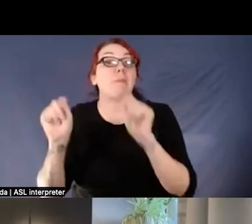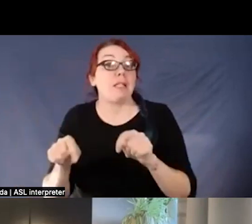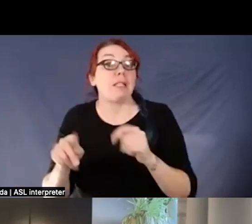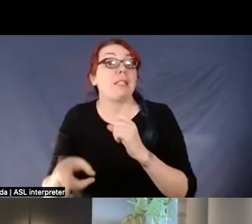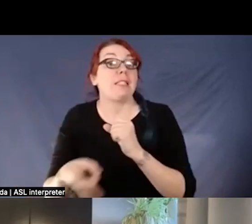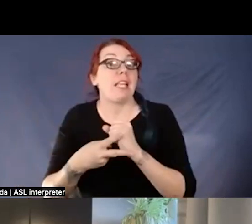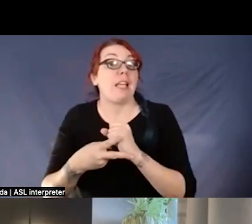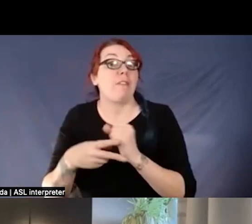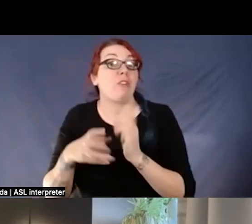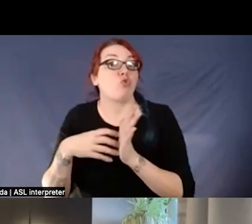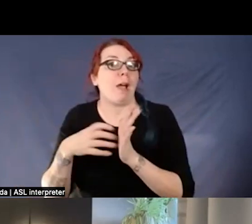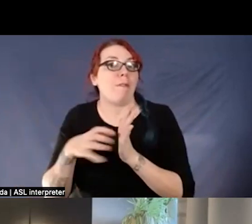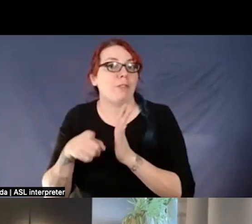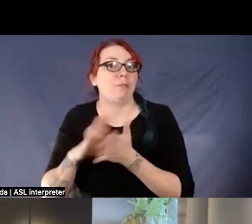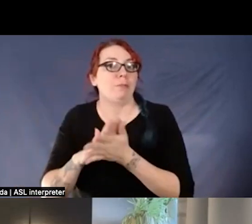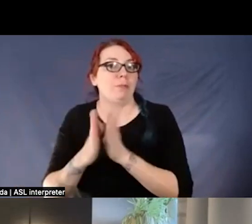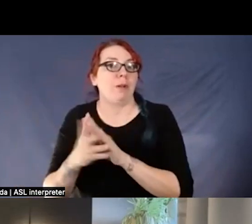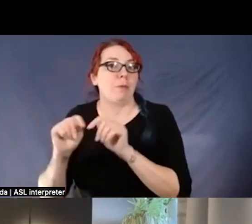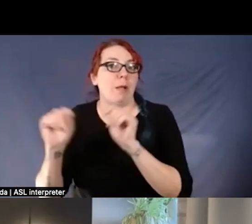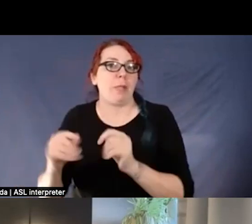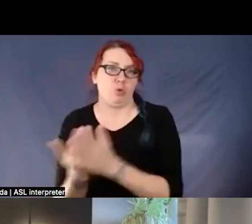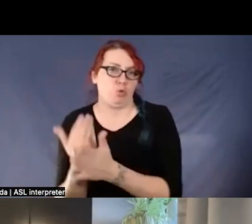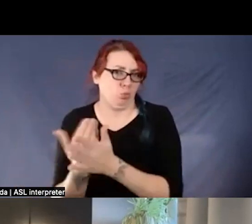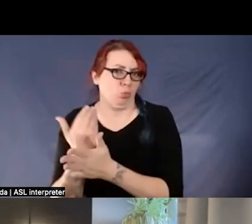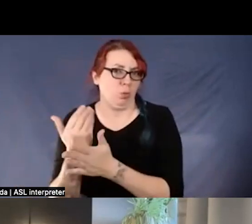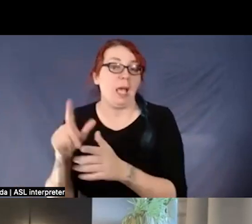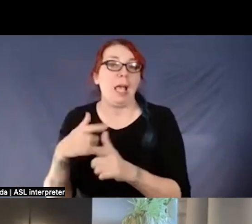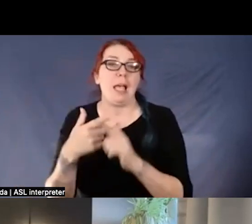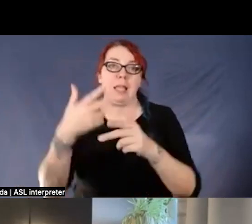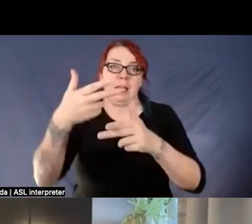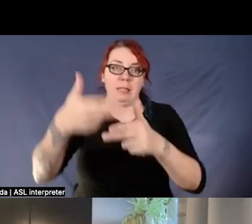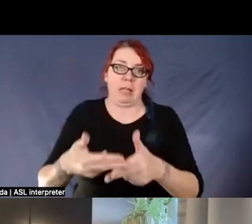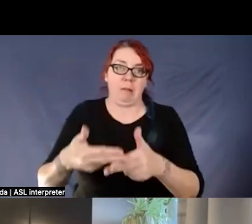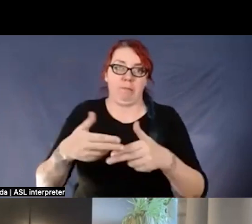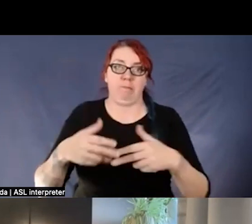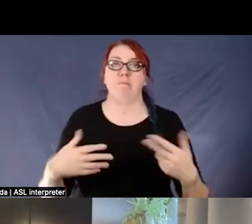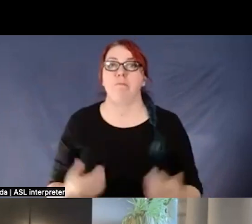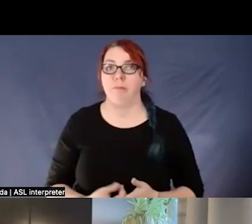a new template and then give it a name. Handily, it will use the subject line of the email that you